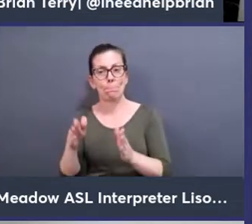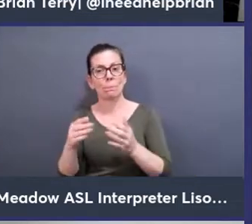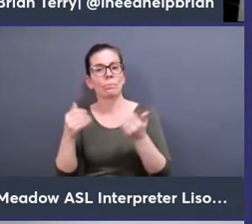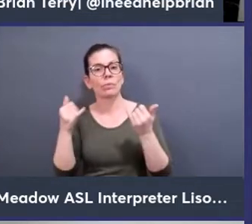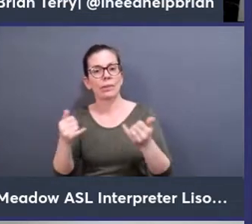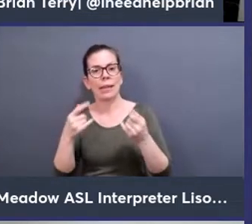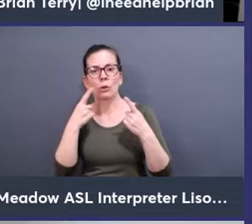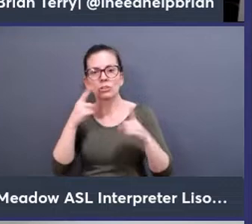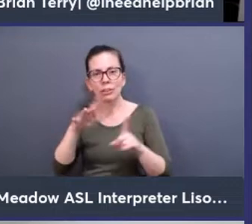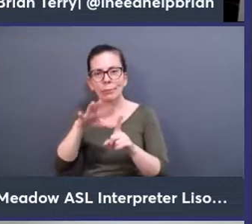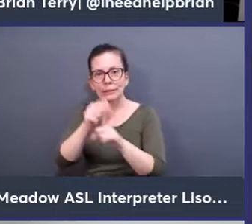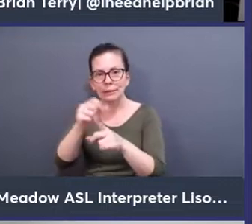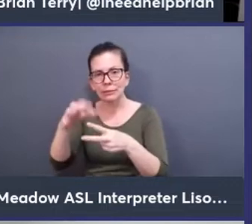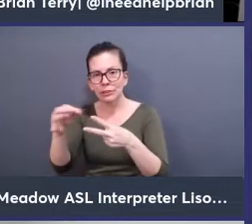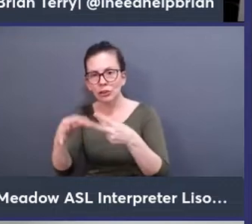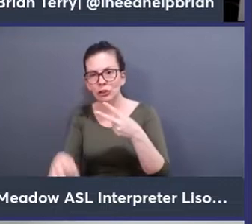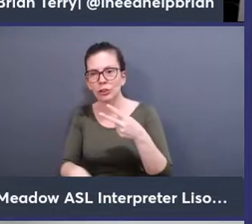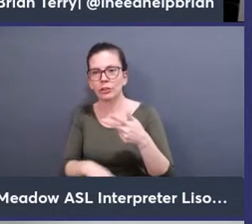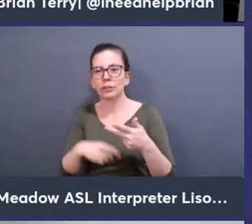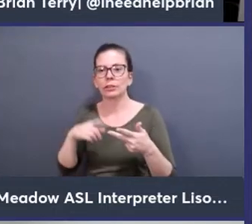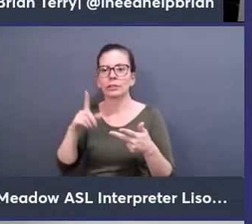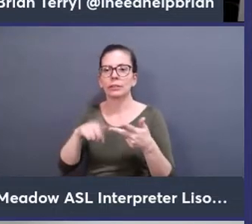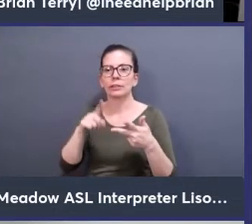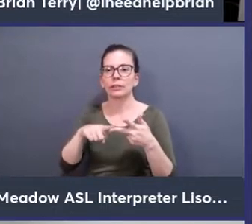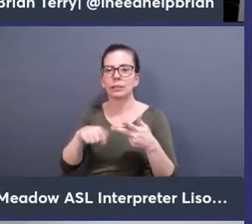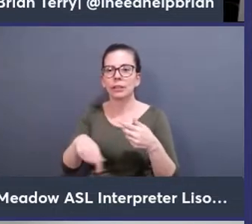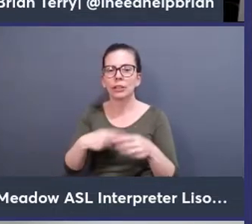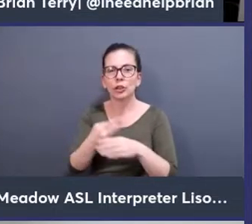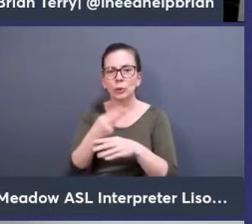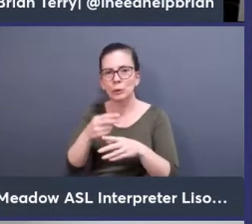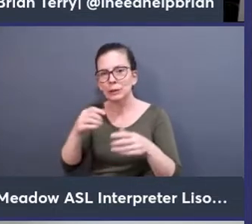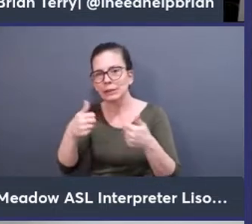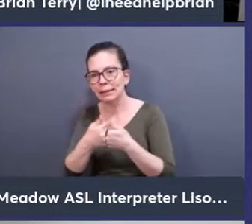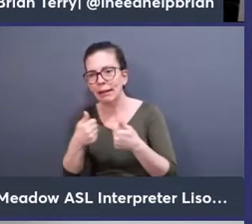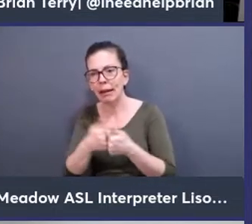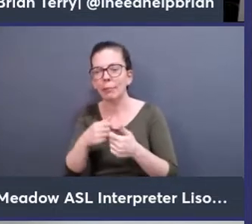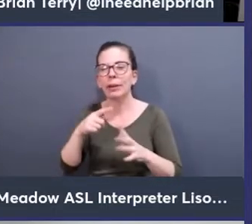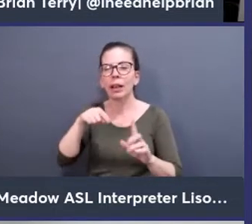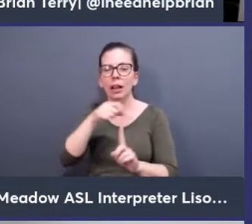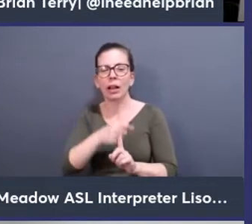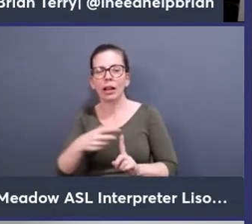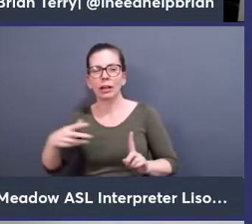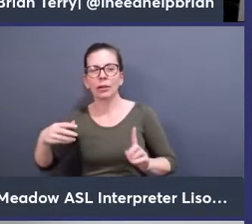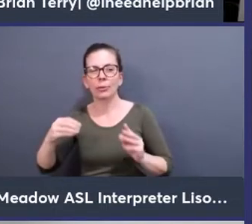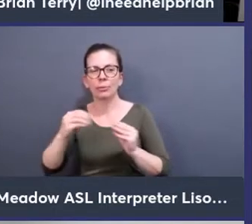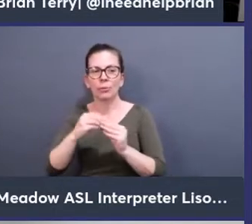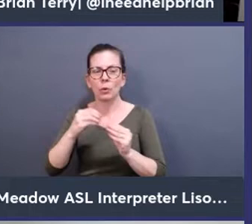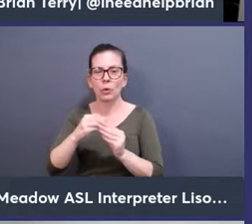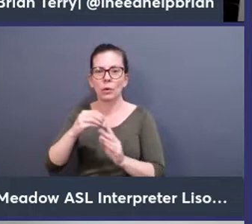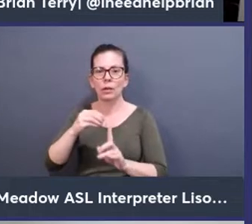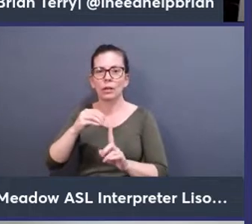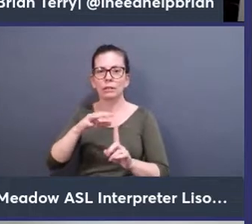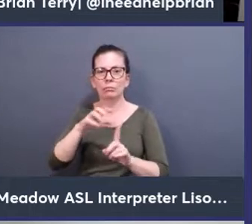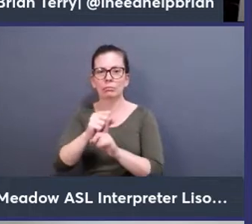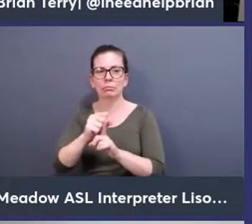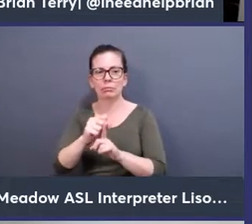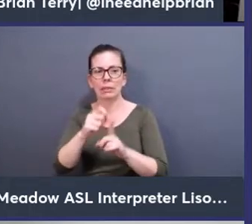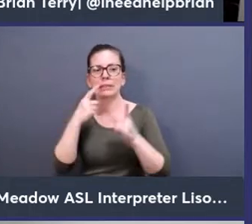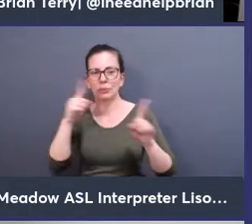game state cloud saving, and use the gameplay data. I'd love to talk a little bit about achievements, so I'm gonna move to,